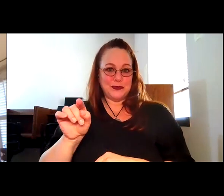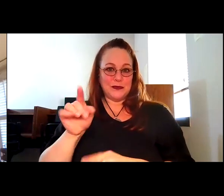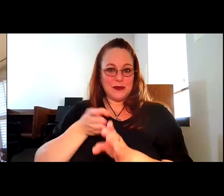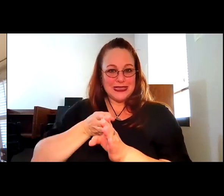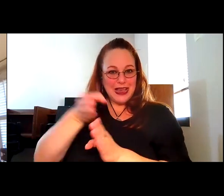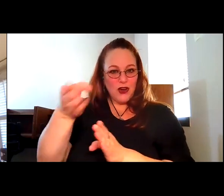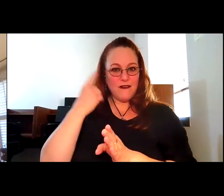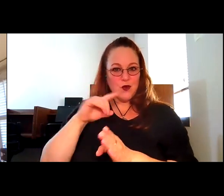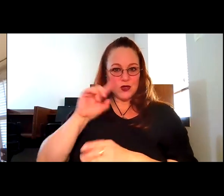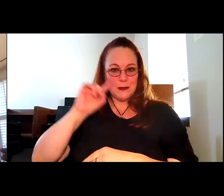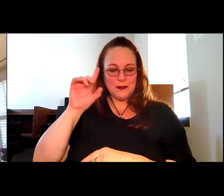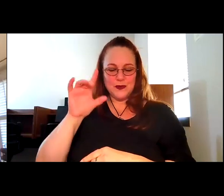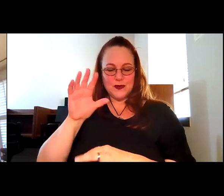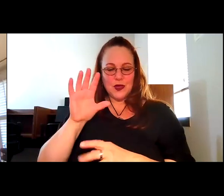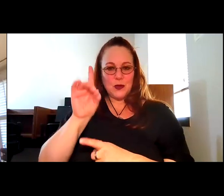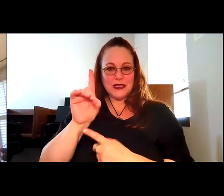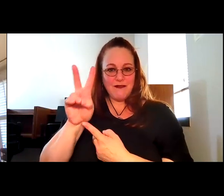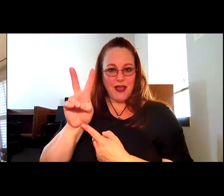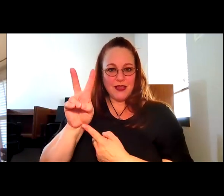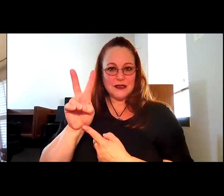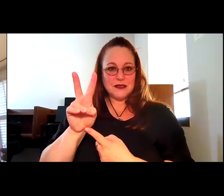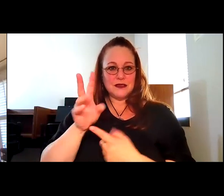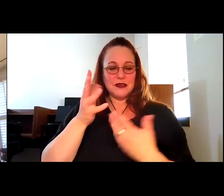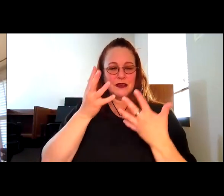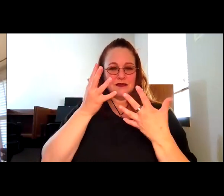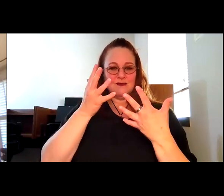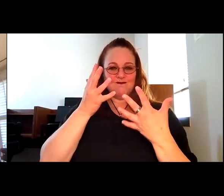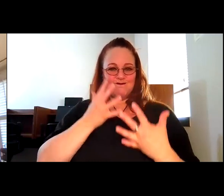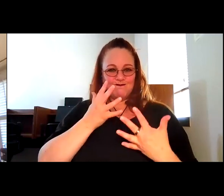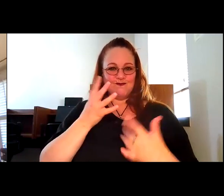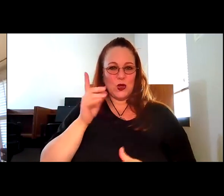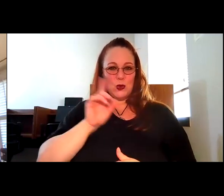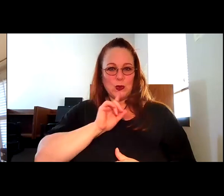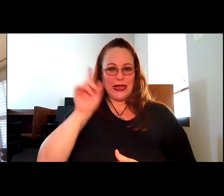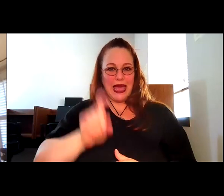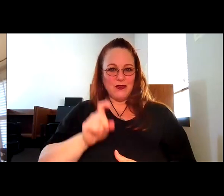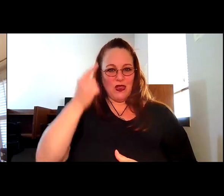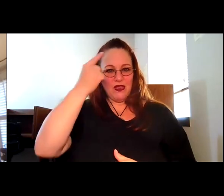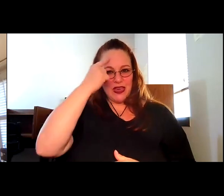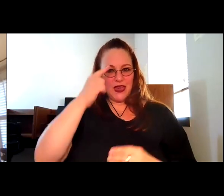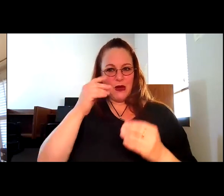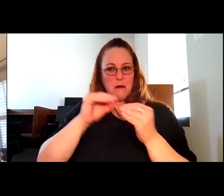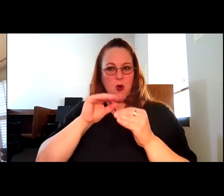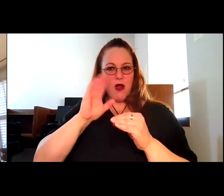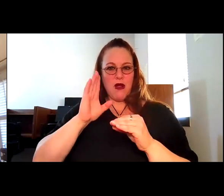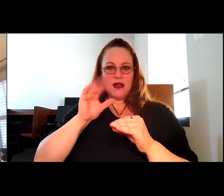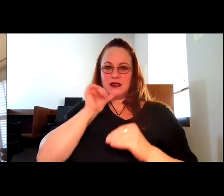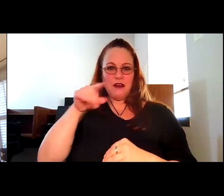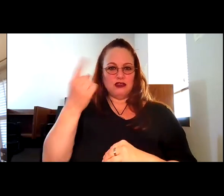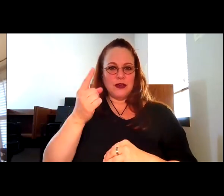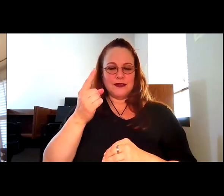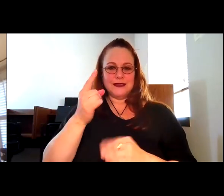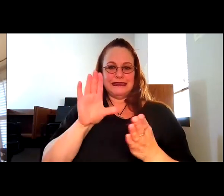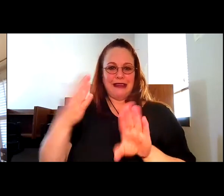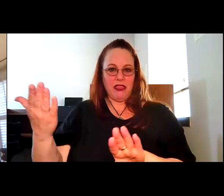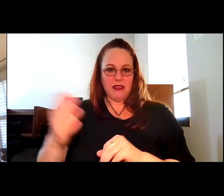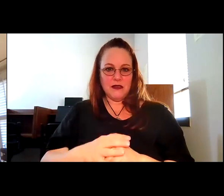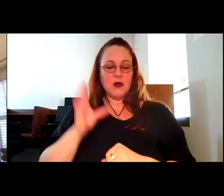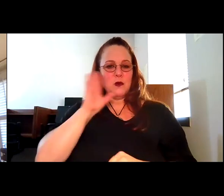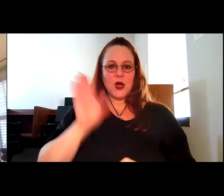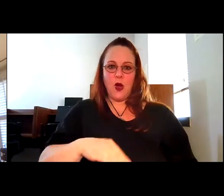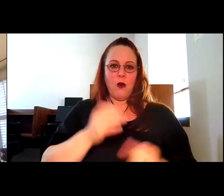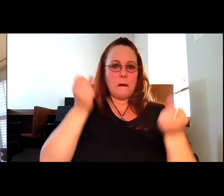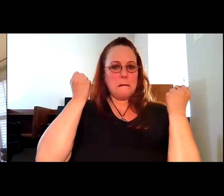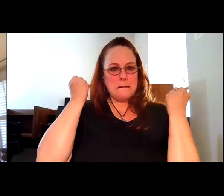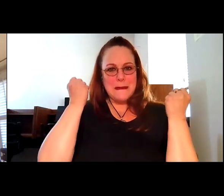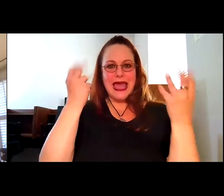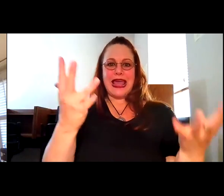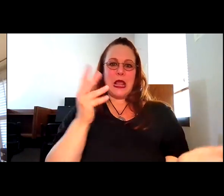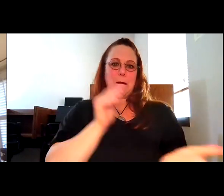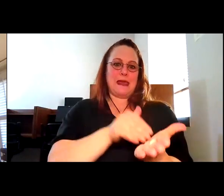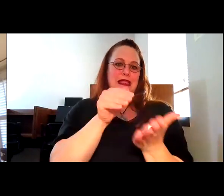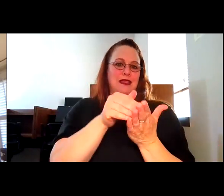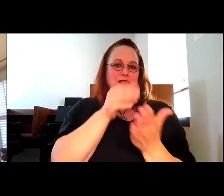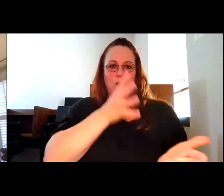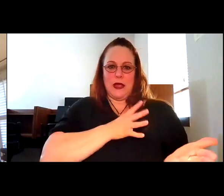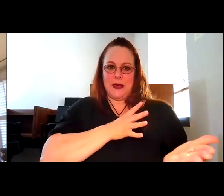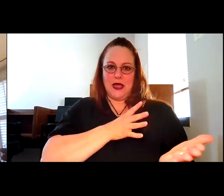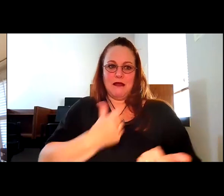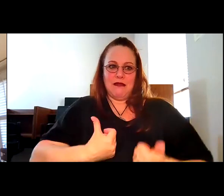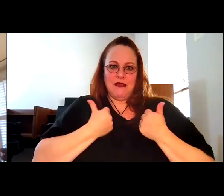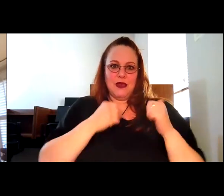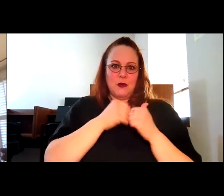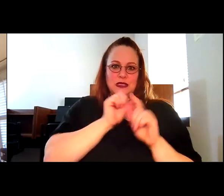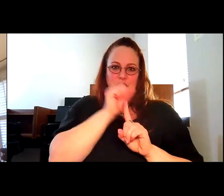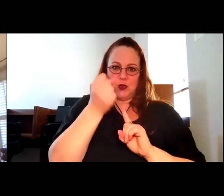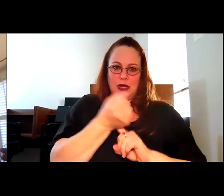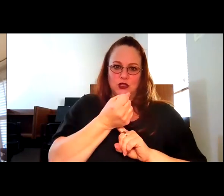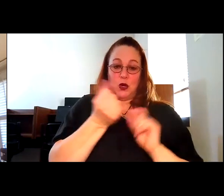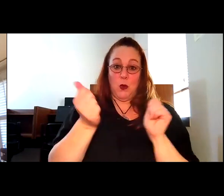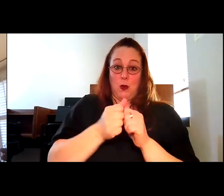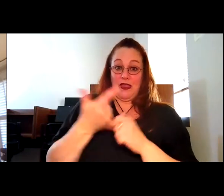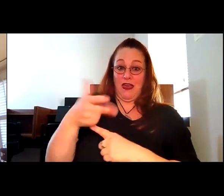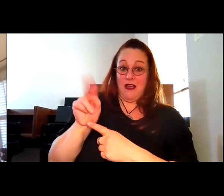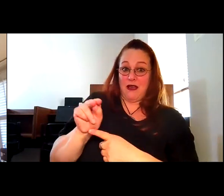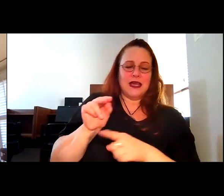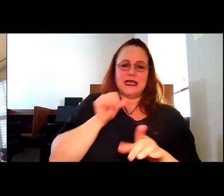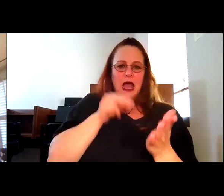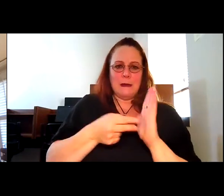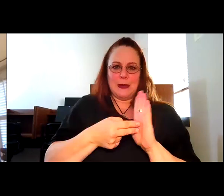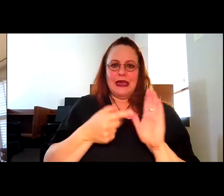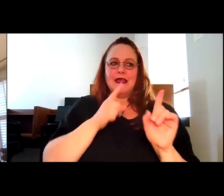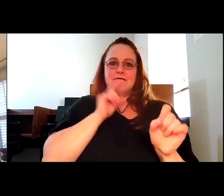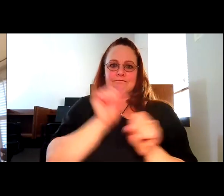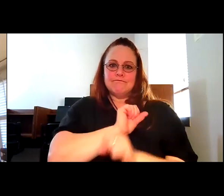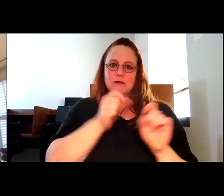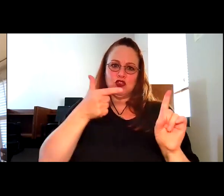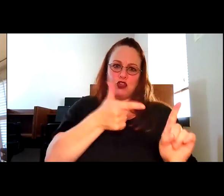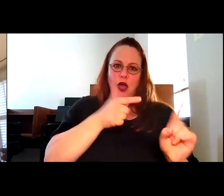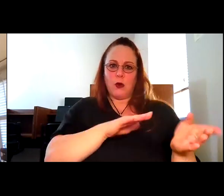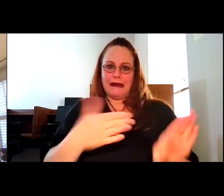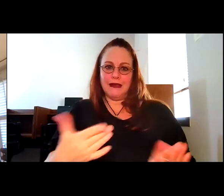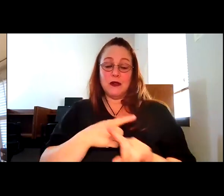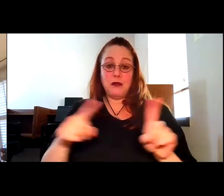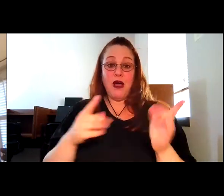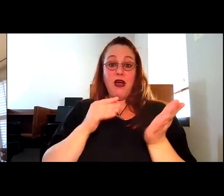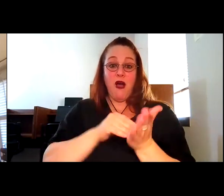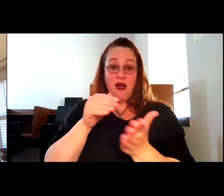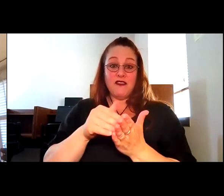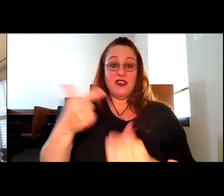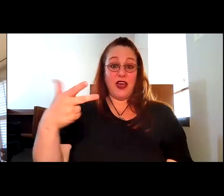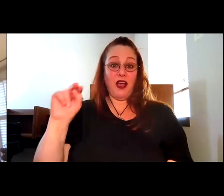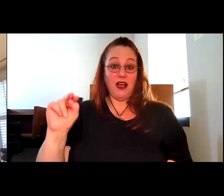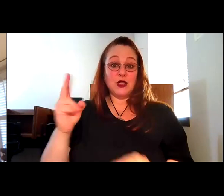Robyn Thomas: unfortunately, you have to consider it more expansively than just domestic violence deaths. We know that there are millions and millions of women living in domestic violence, situations with a gun where it's not about whether they're shot or even killed, a lot of times. Guns in those situations are used to terrorize and control women.